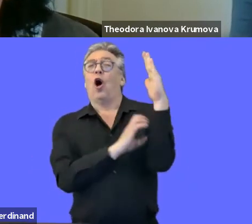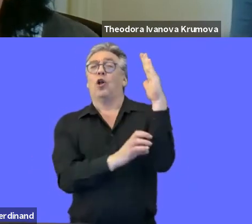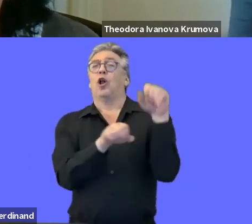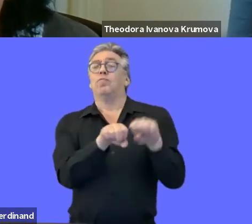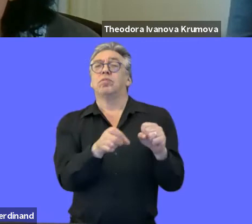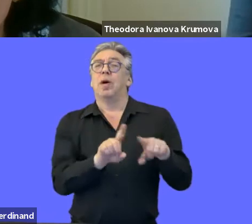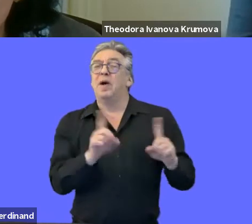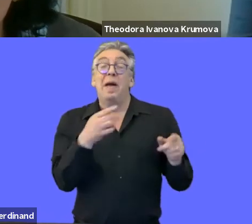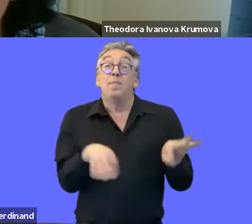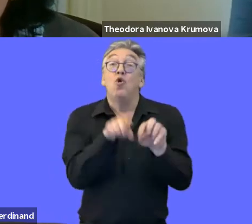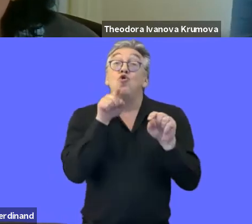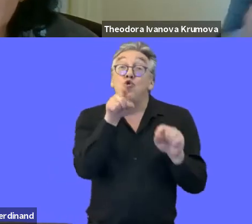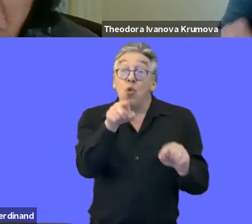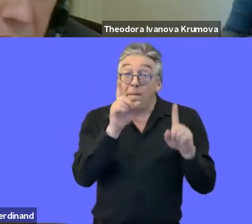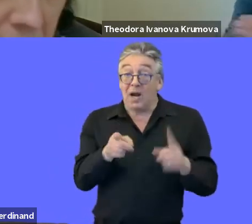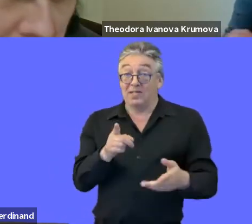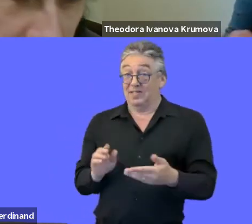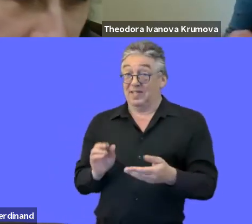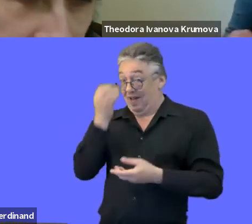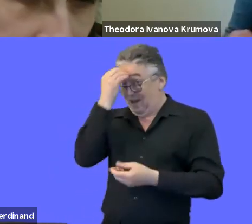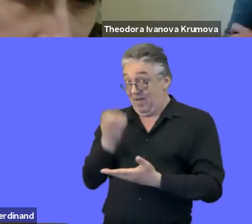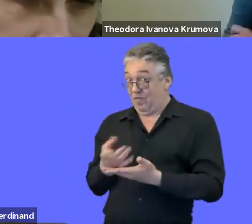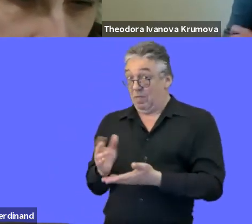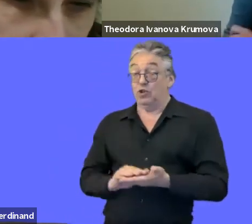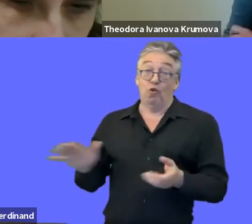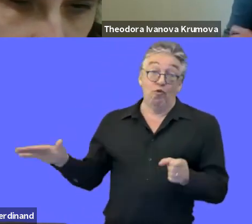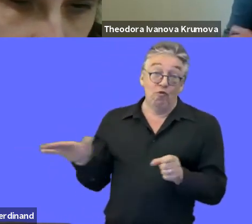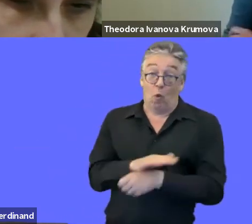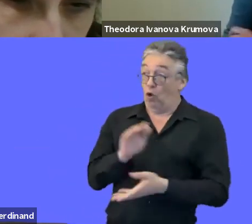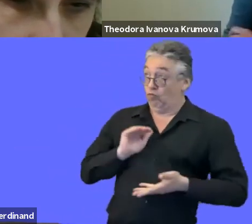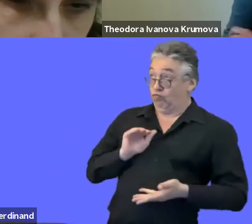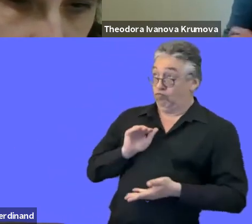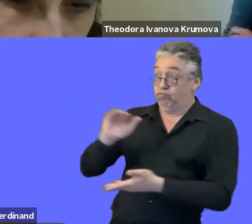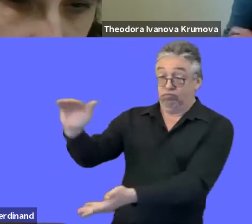and the explanation why one believes their rights have been violated too.